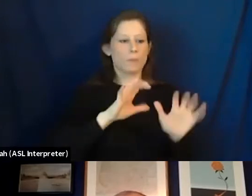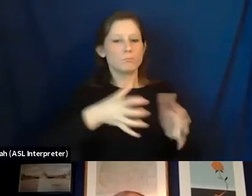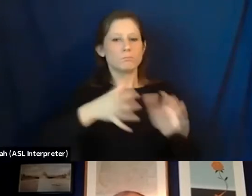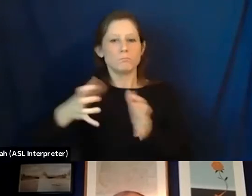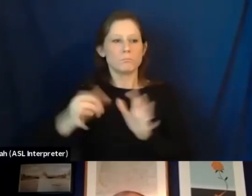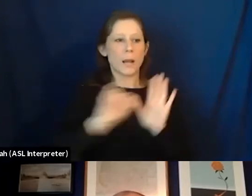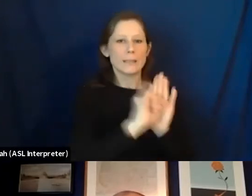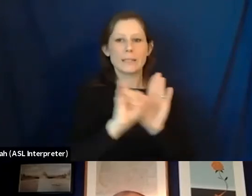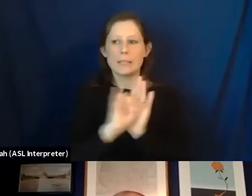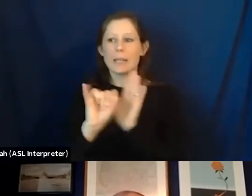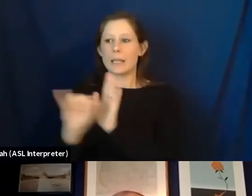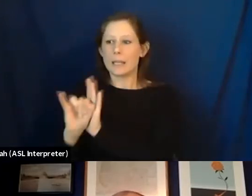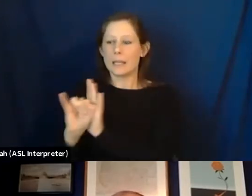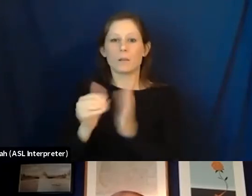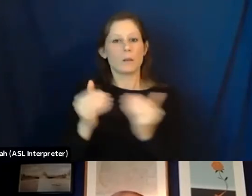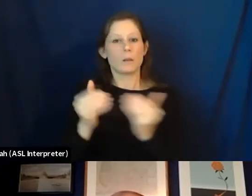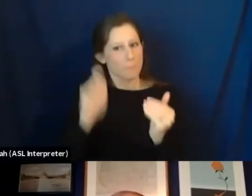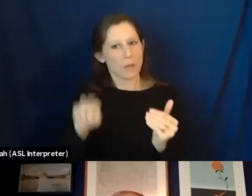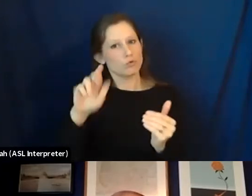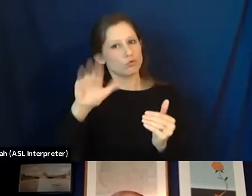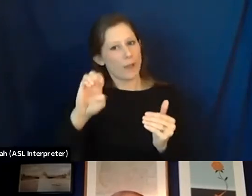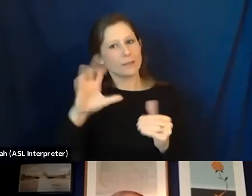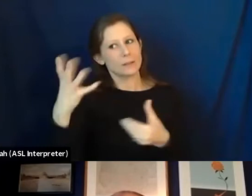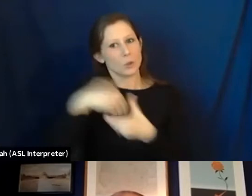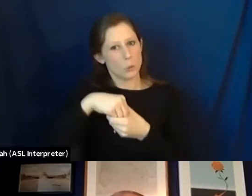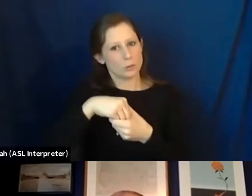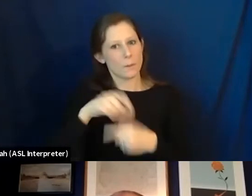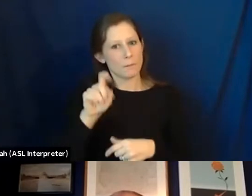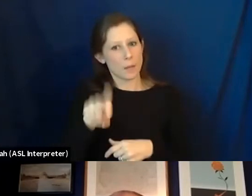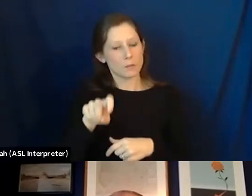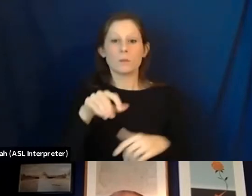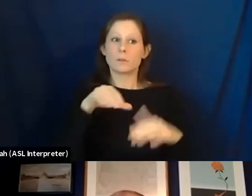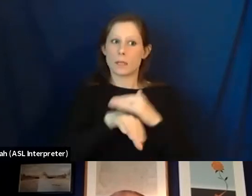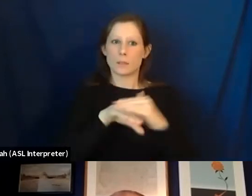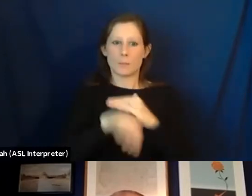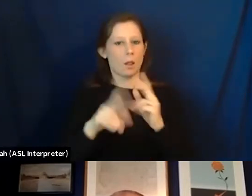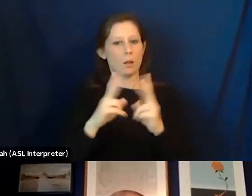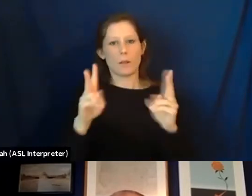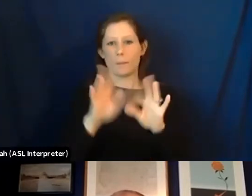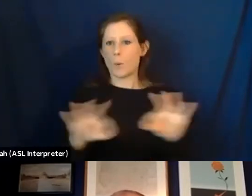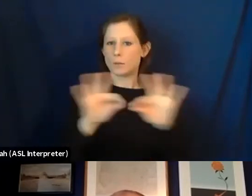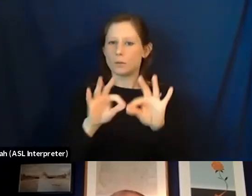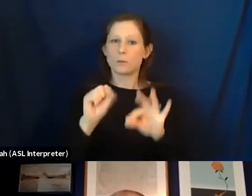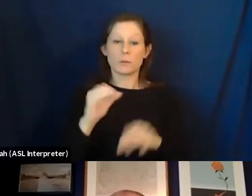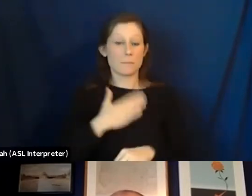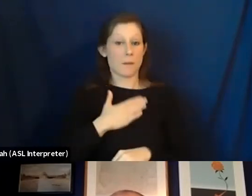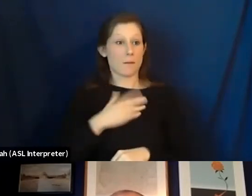be racially inclusive and accessibility is really important so my question was how can